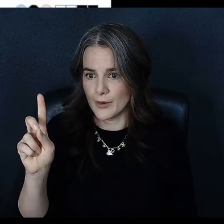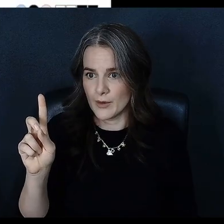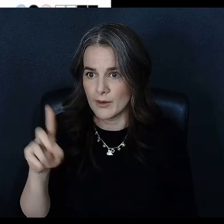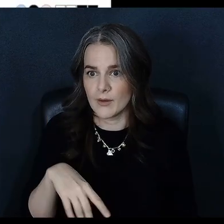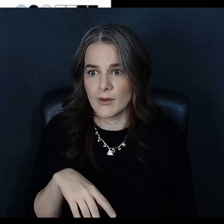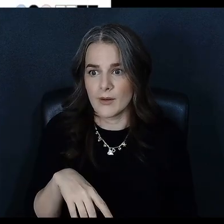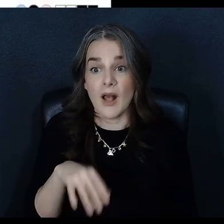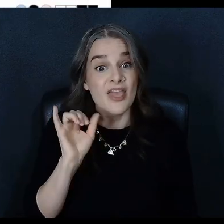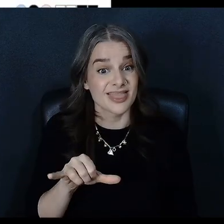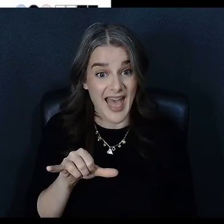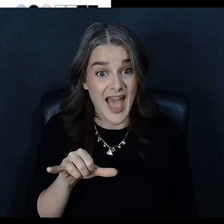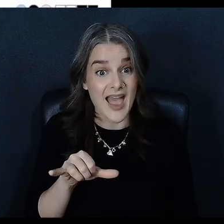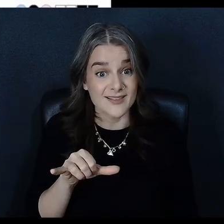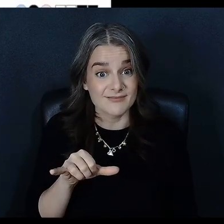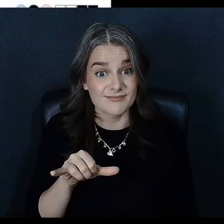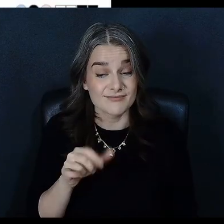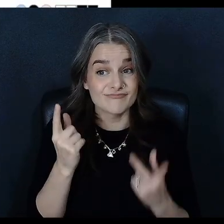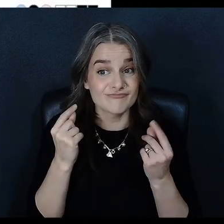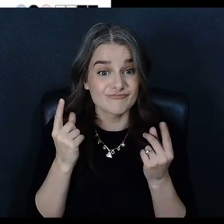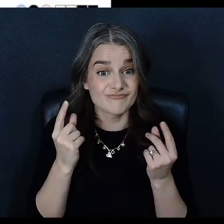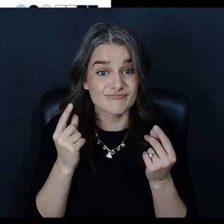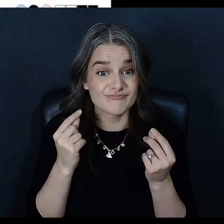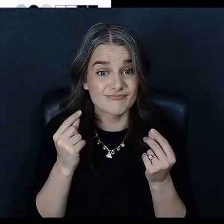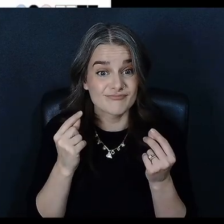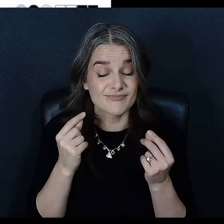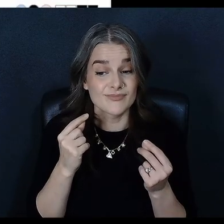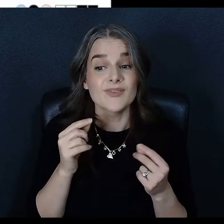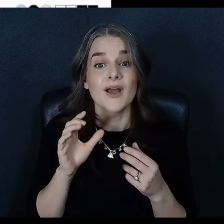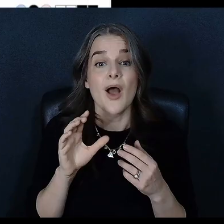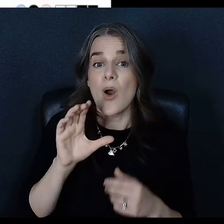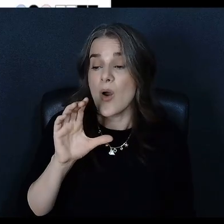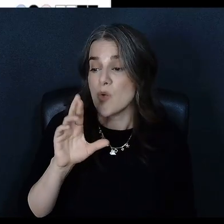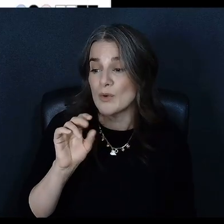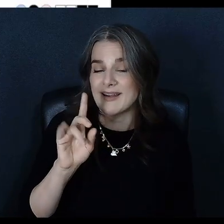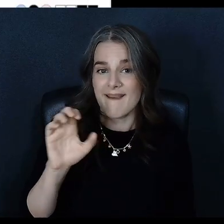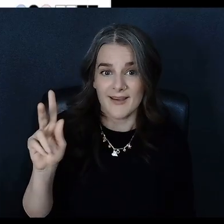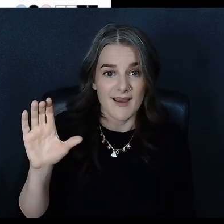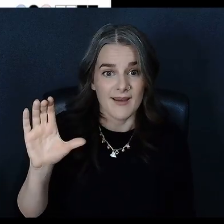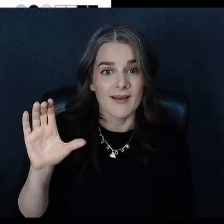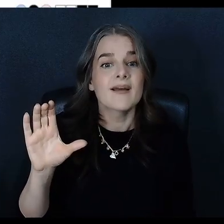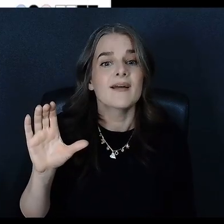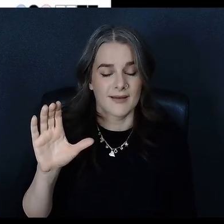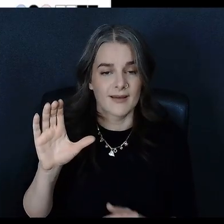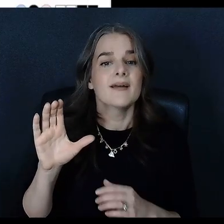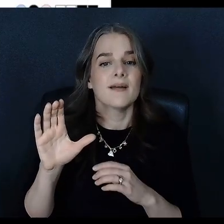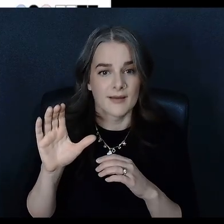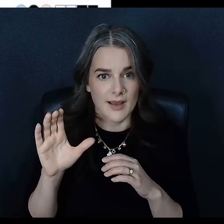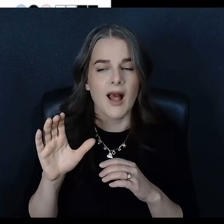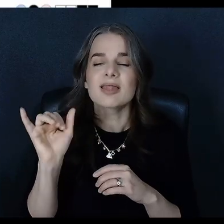And what that is is that is a chordic keyboard similar to a court stenographer.